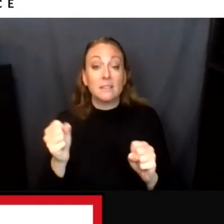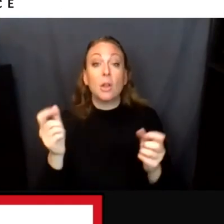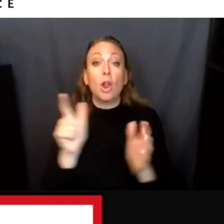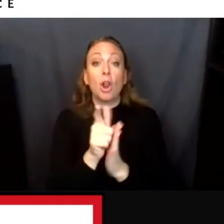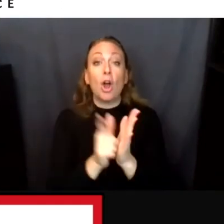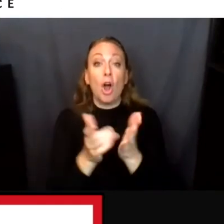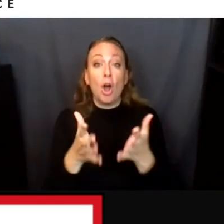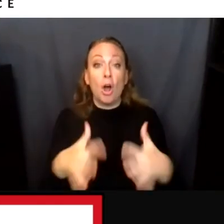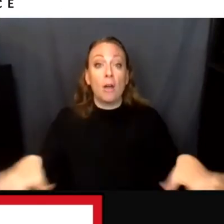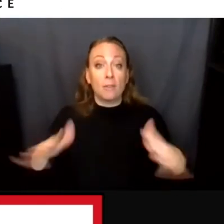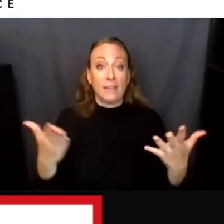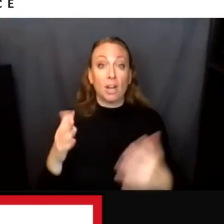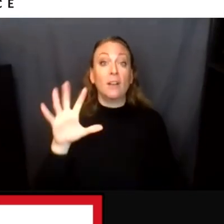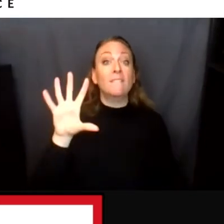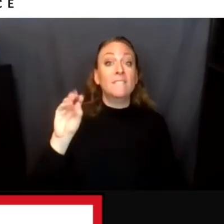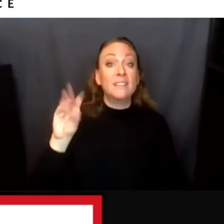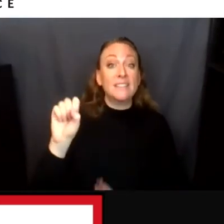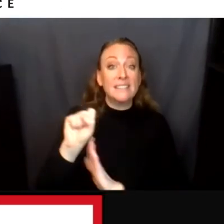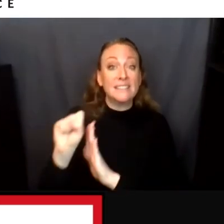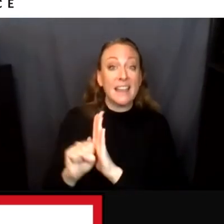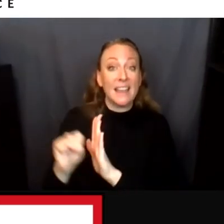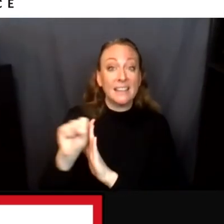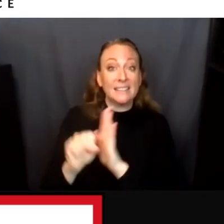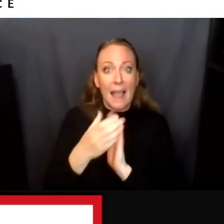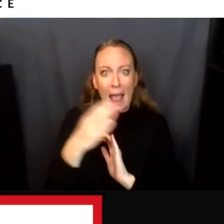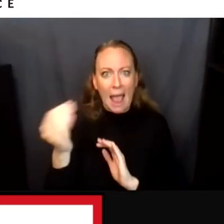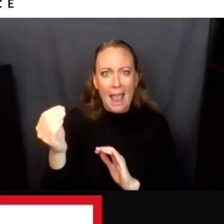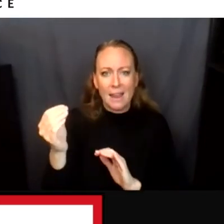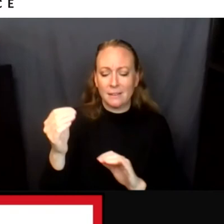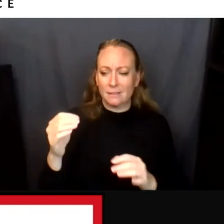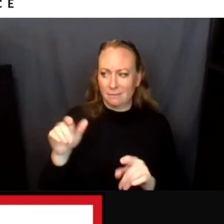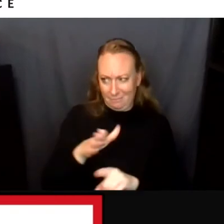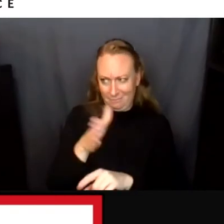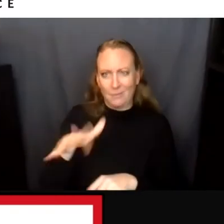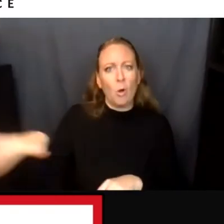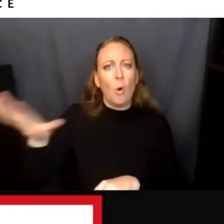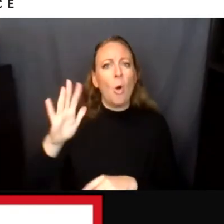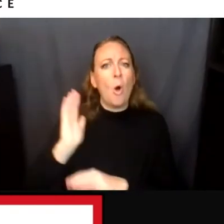but over 50 different countries throughout the world. So, we've exported something great.